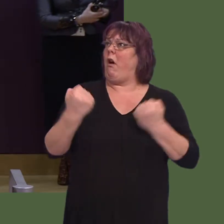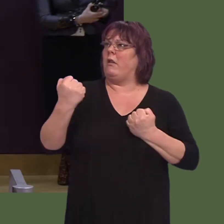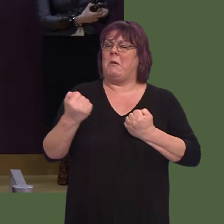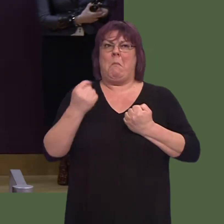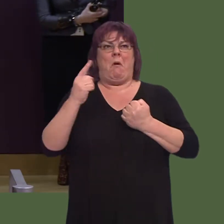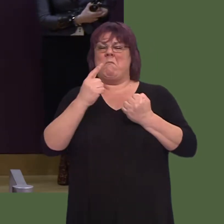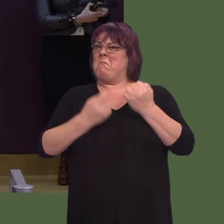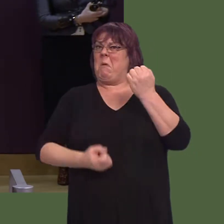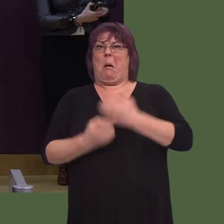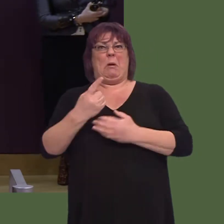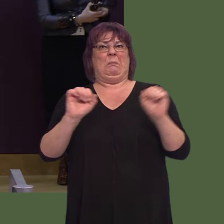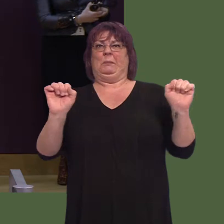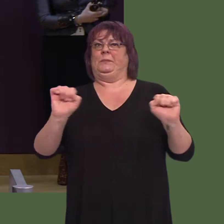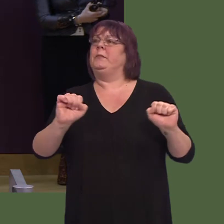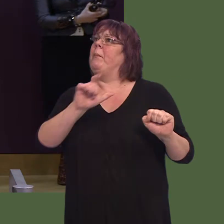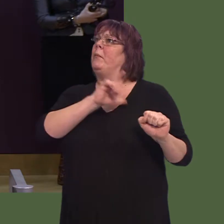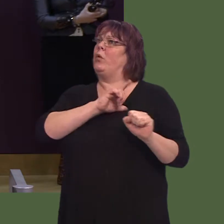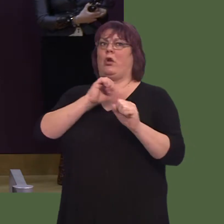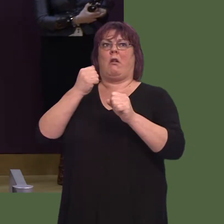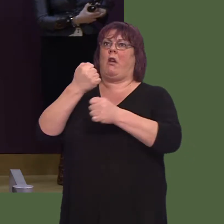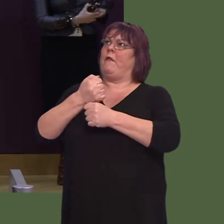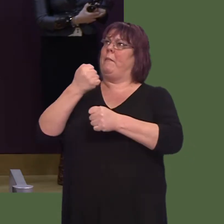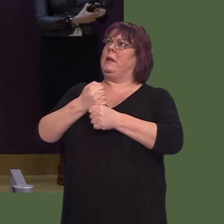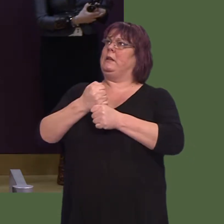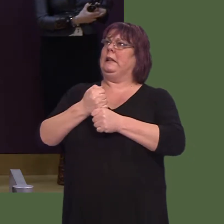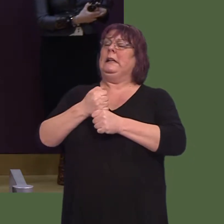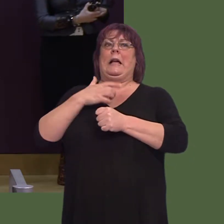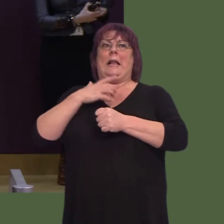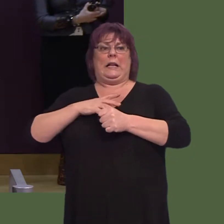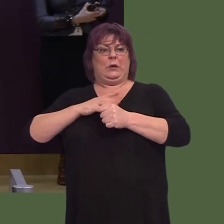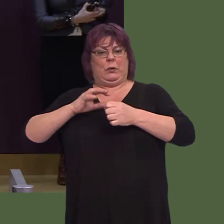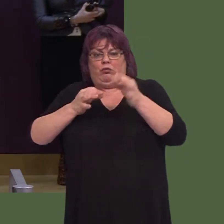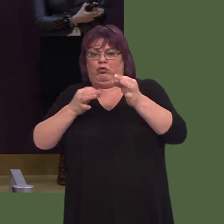to be able to happen unless the Government truly shows ambition and puts a strategy in